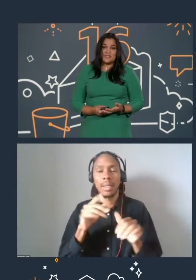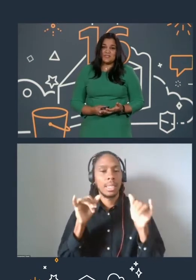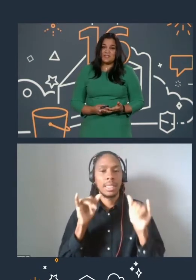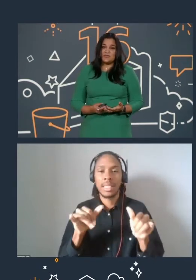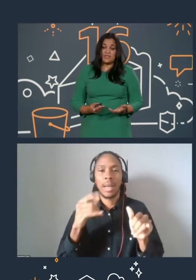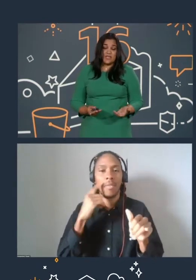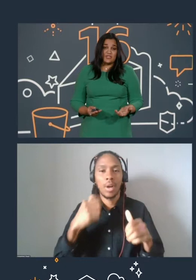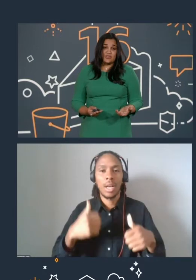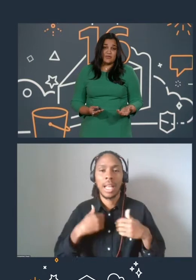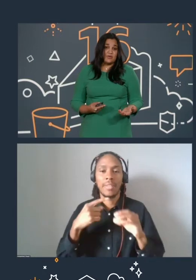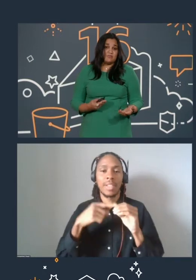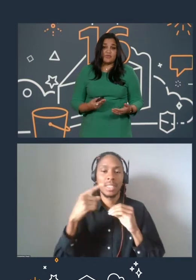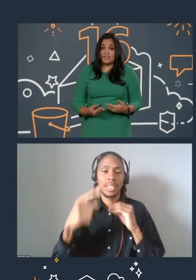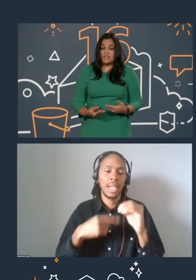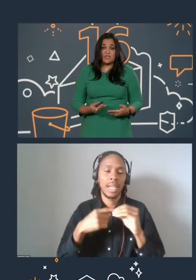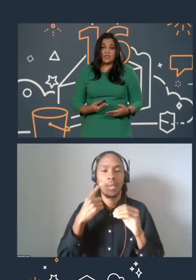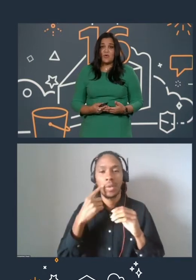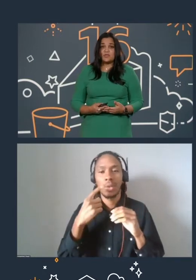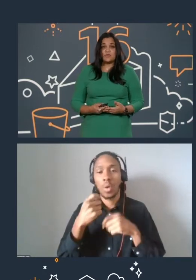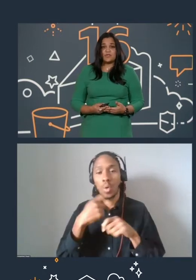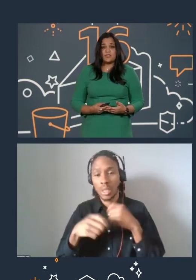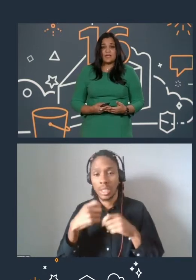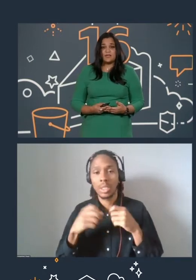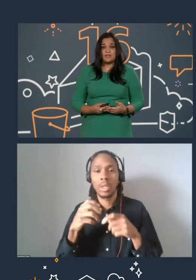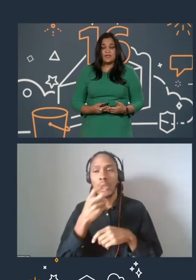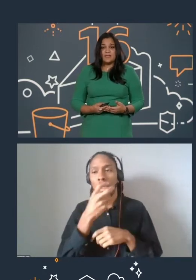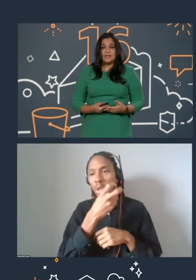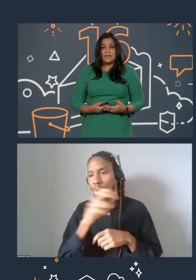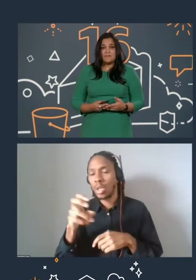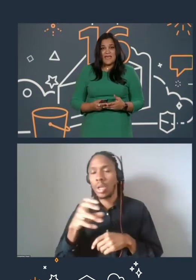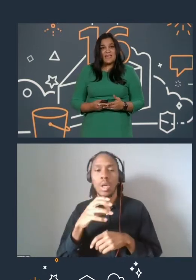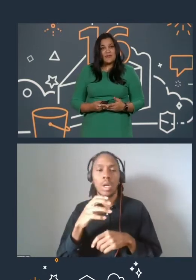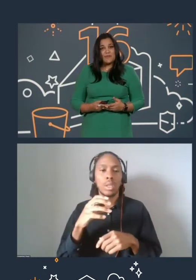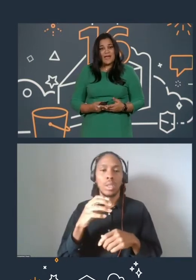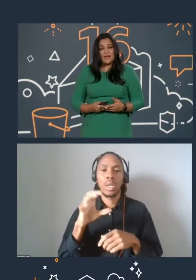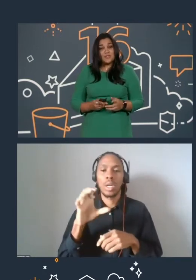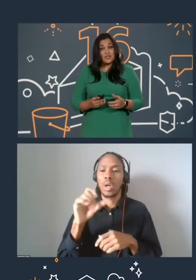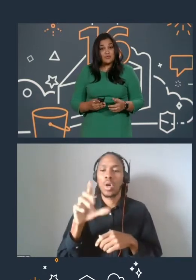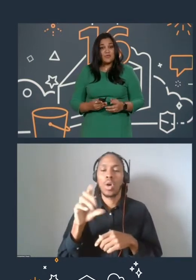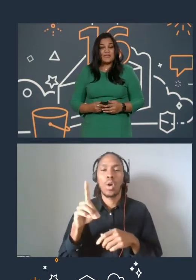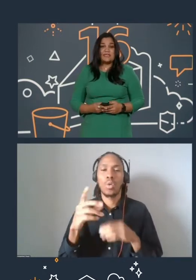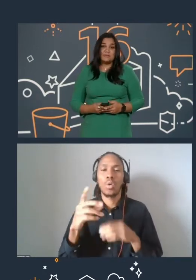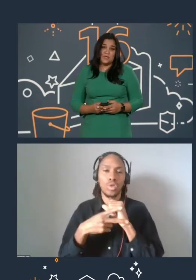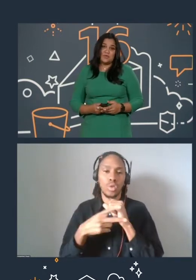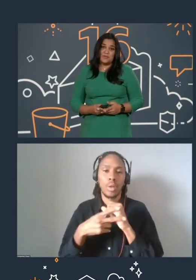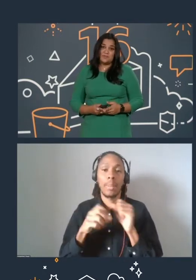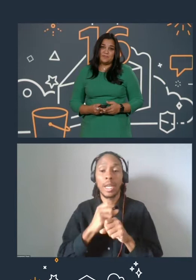such as retention or transitioning to cold storage settings, making your backups truly immutable.